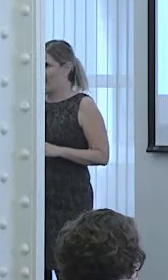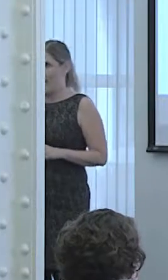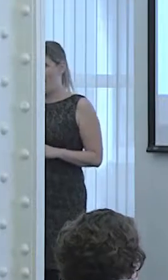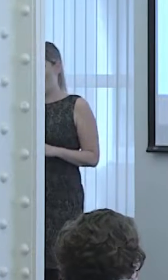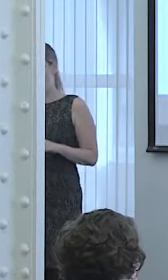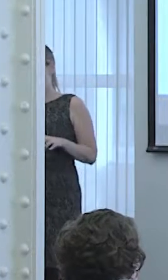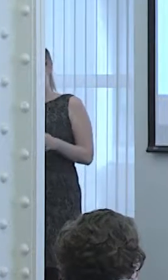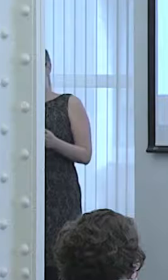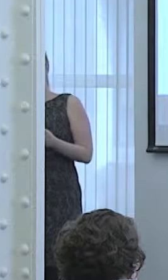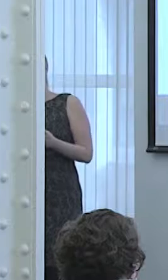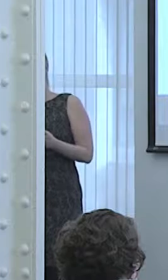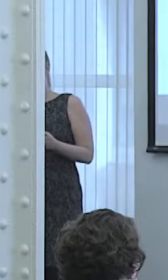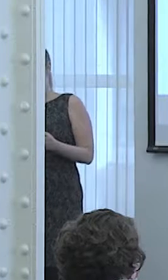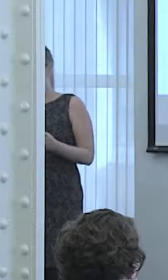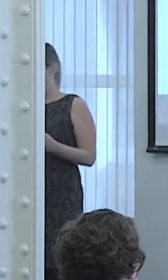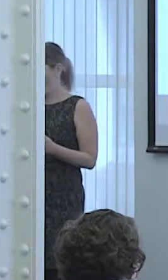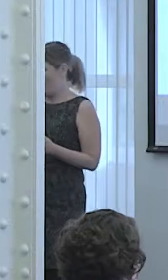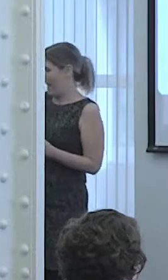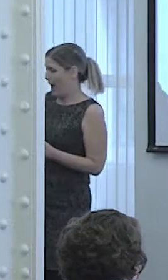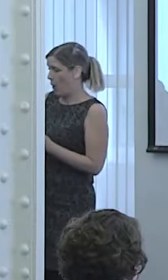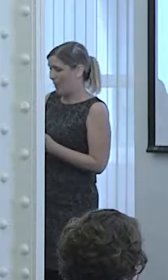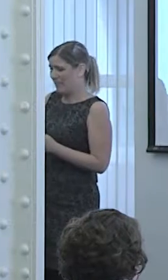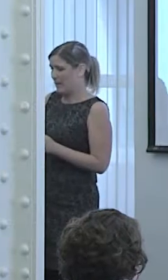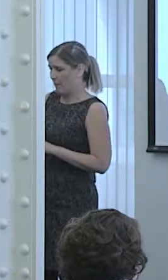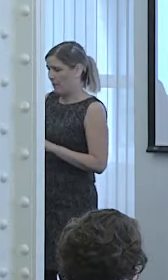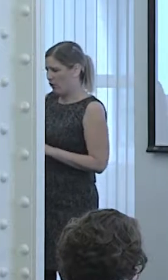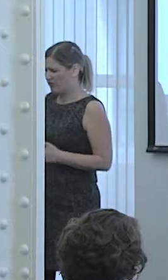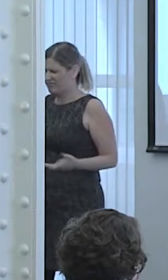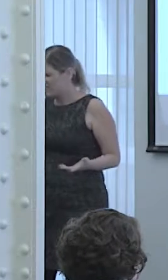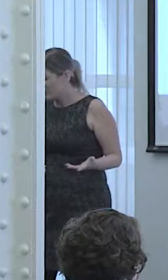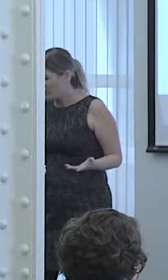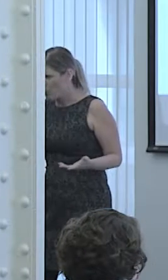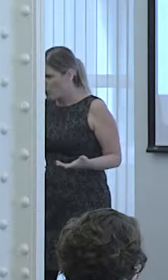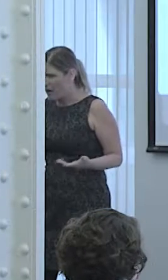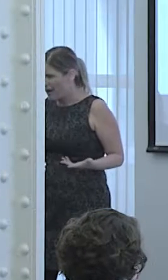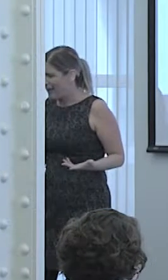or the other as a disabled person", and I'm like, "Oh. Why?"